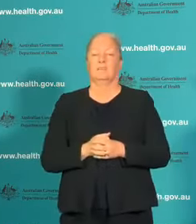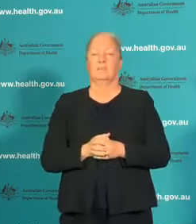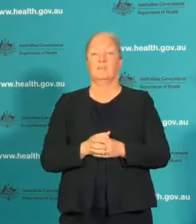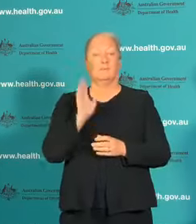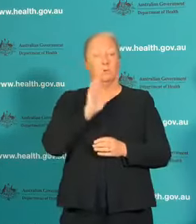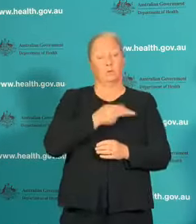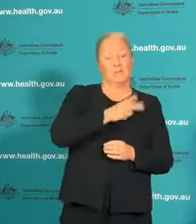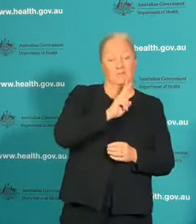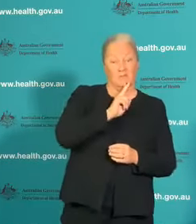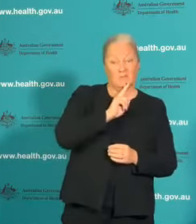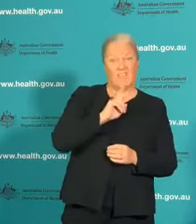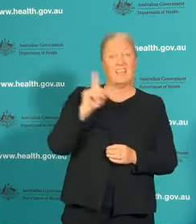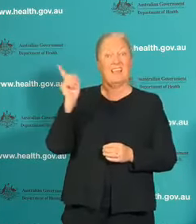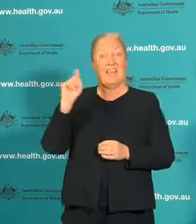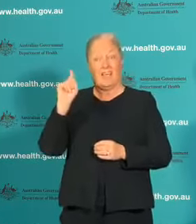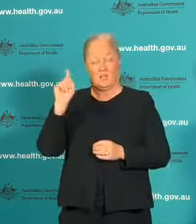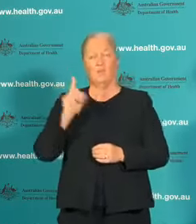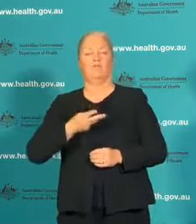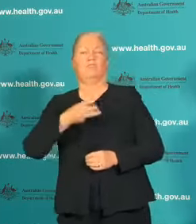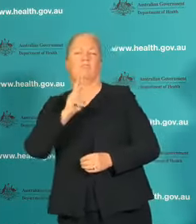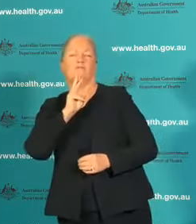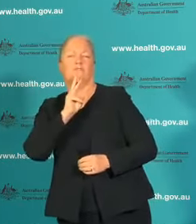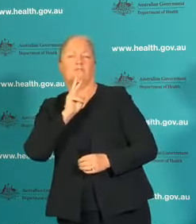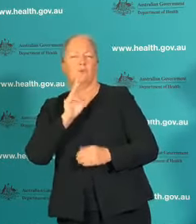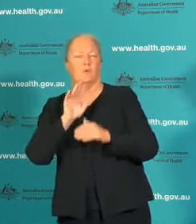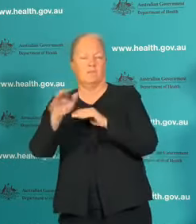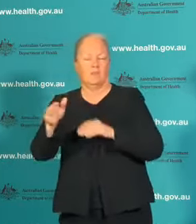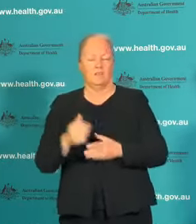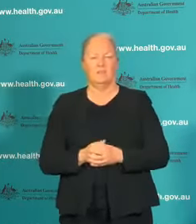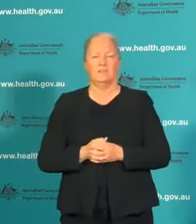passed 300. This of course is an agonising day for